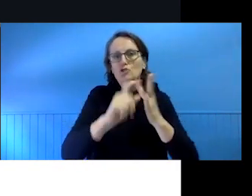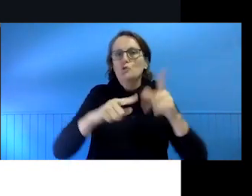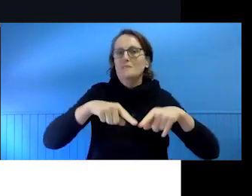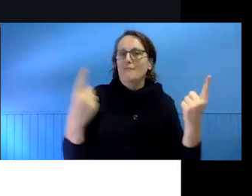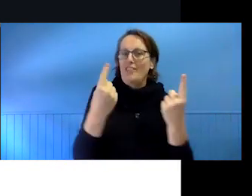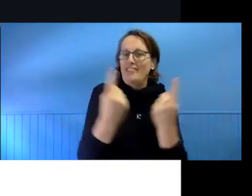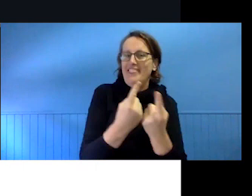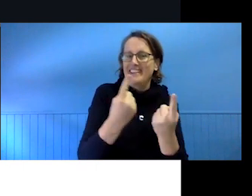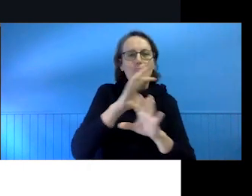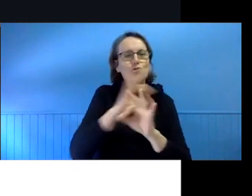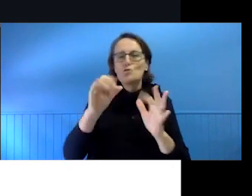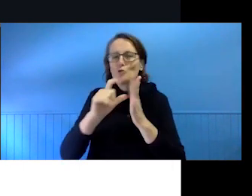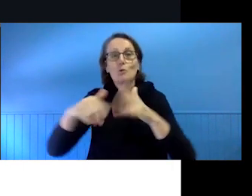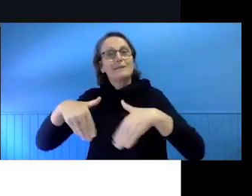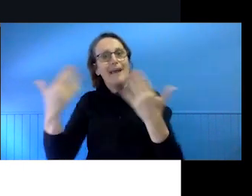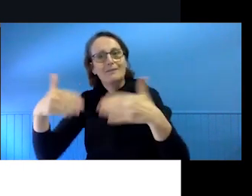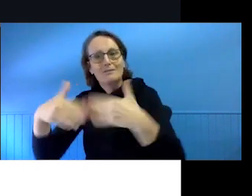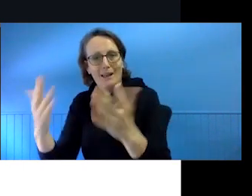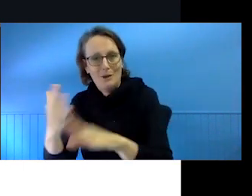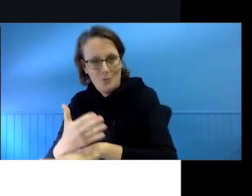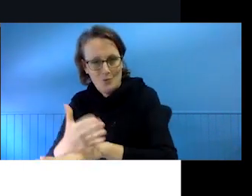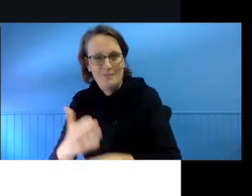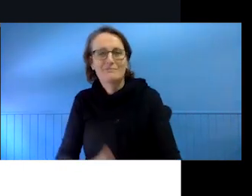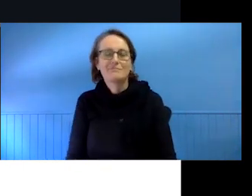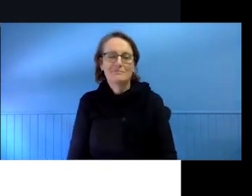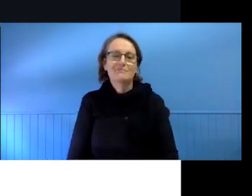day rigours of your roles.